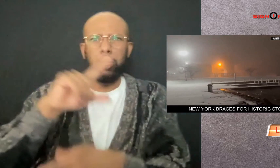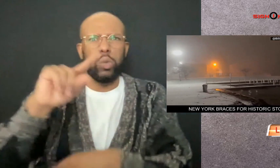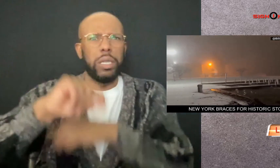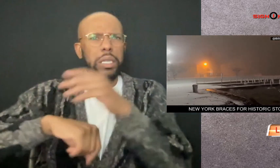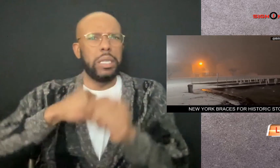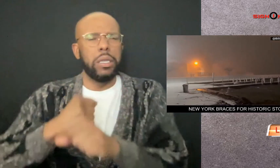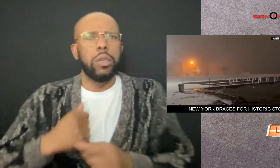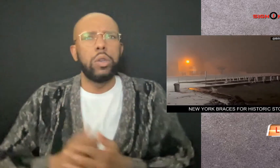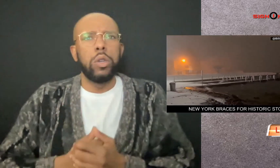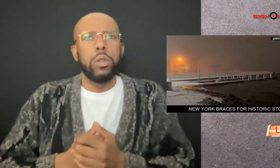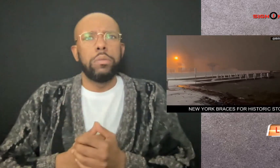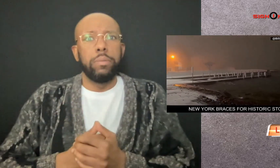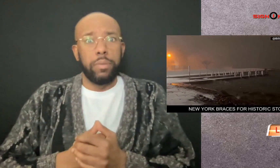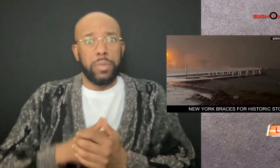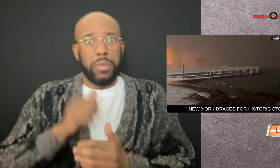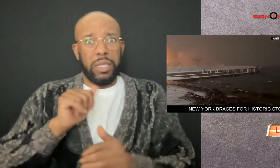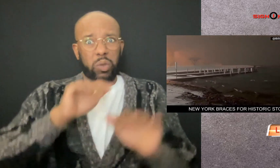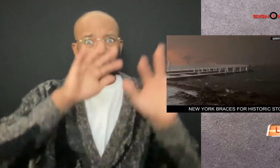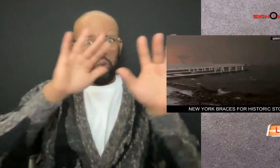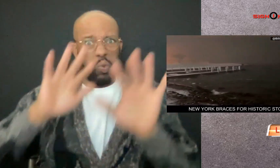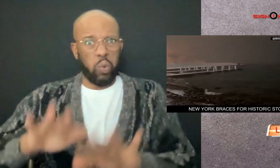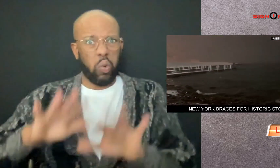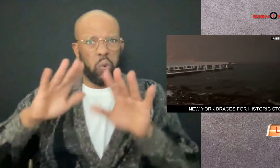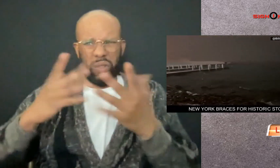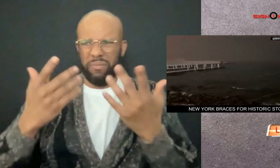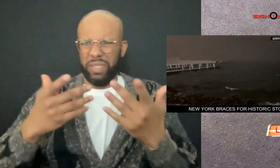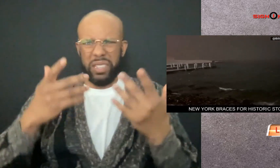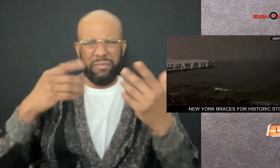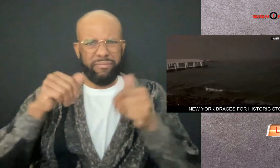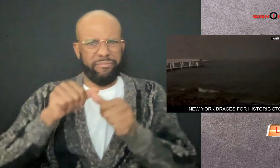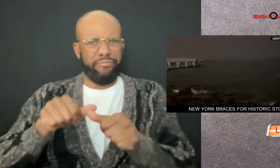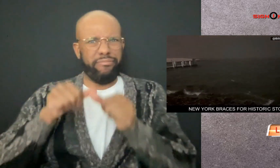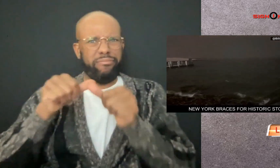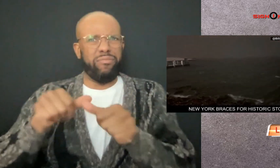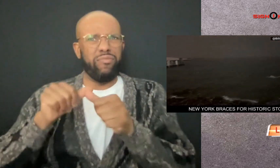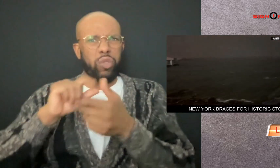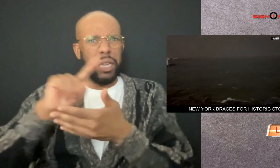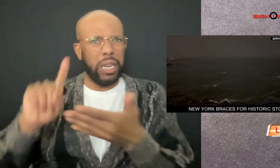in more than 20 years snow has already been falling for hours